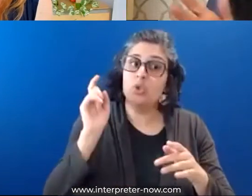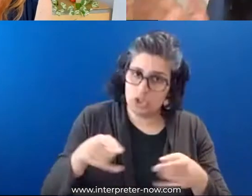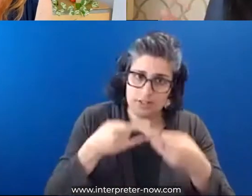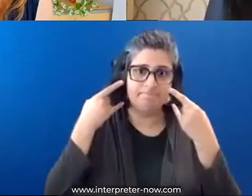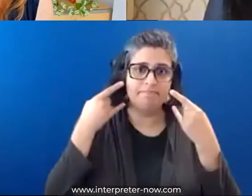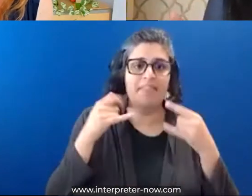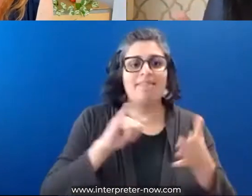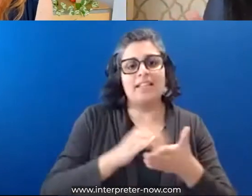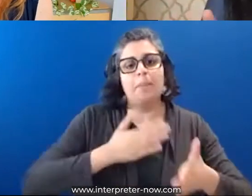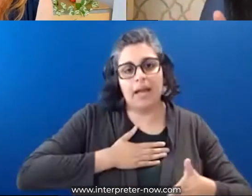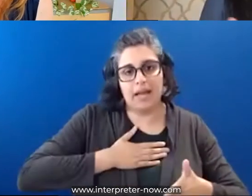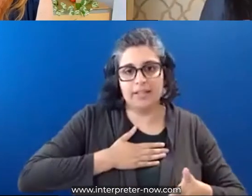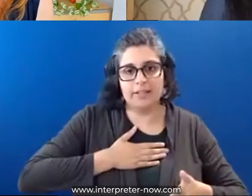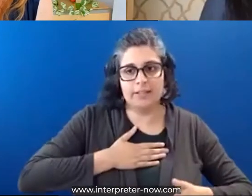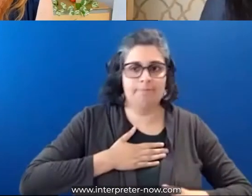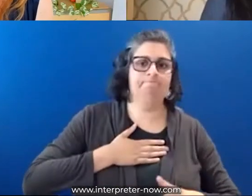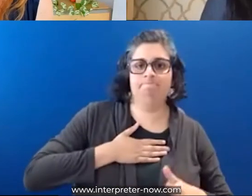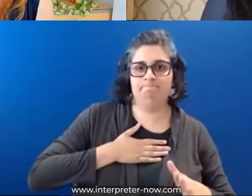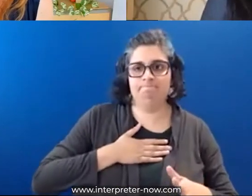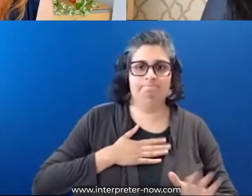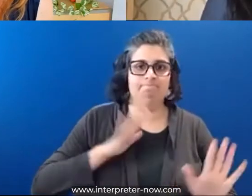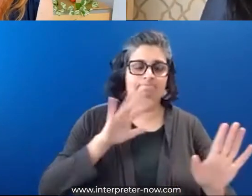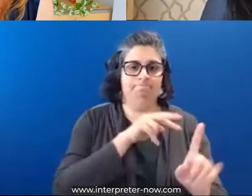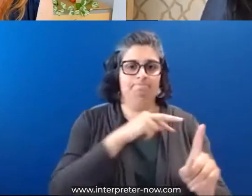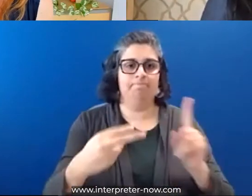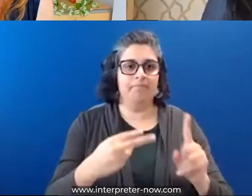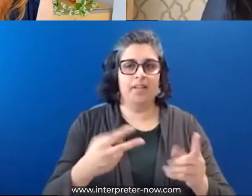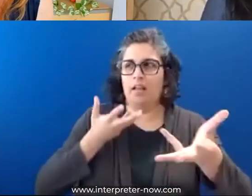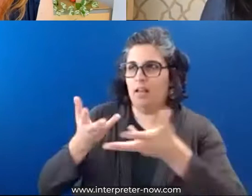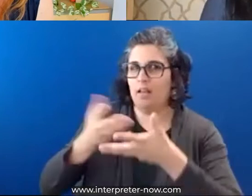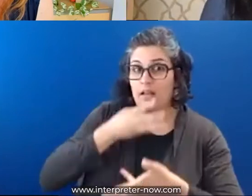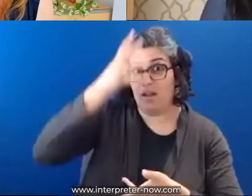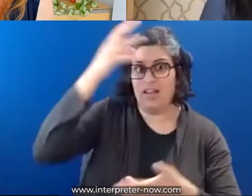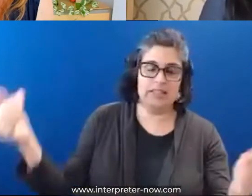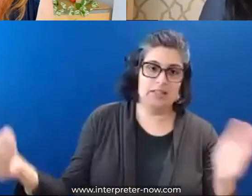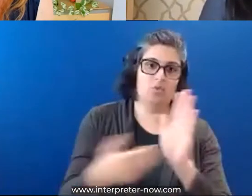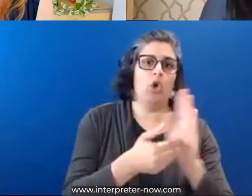That's where I am. In a conversation with a parent who's very against mask and this was most of the kids